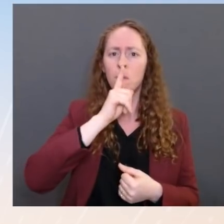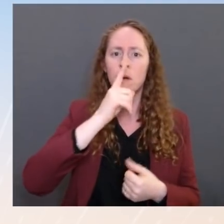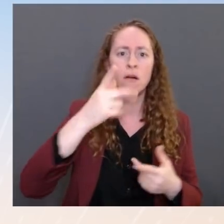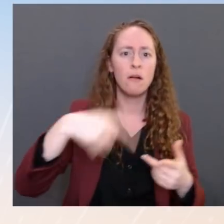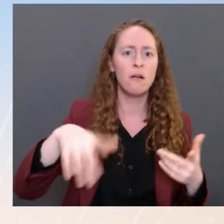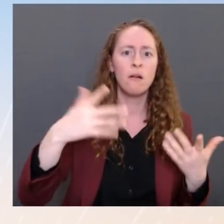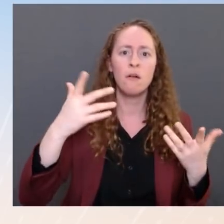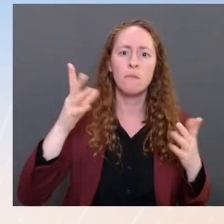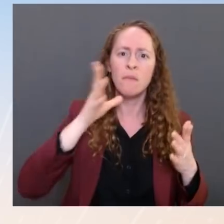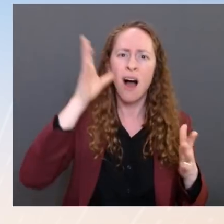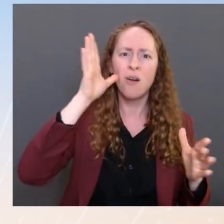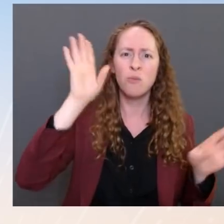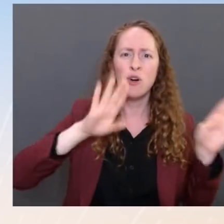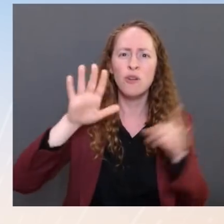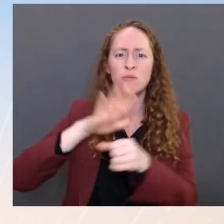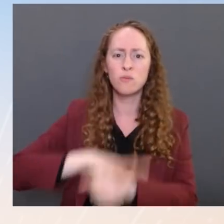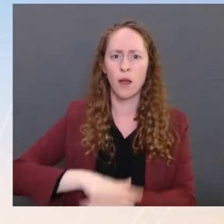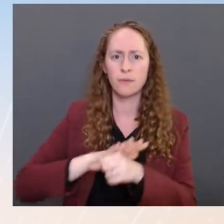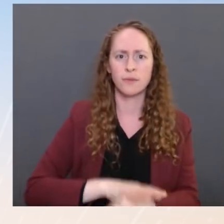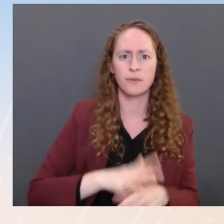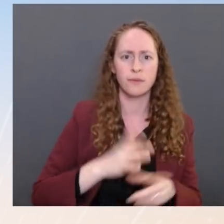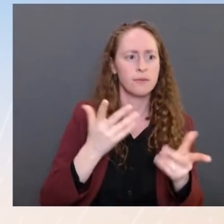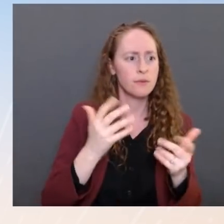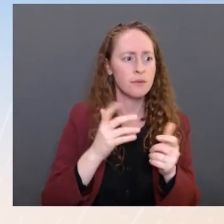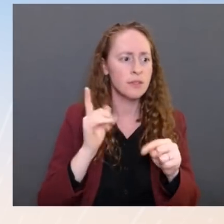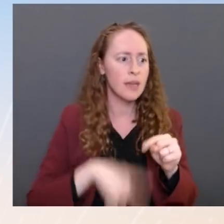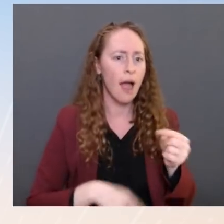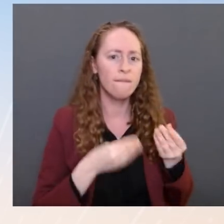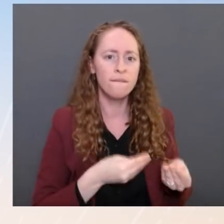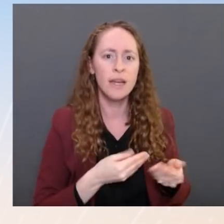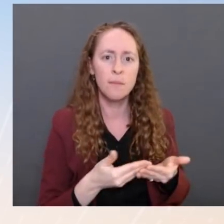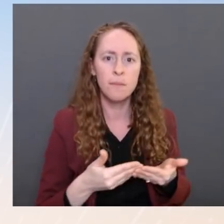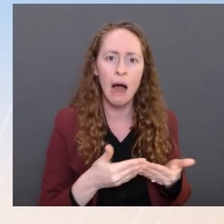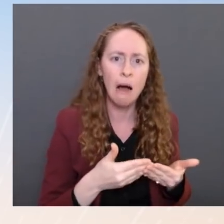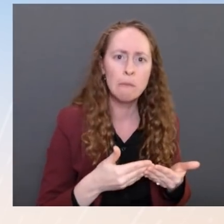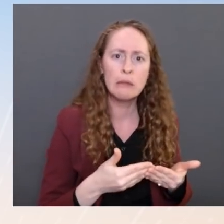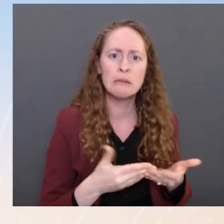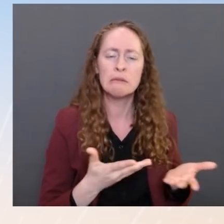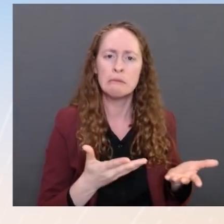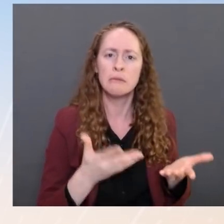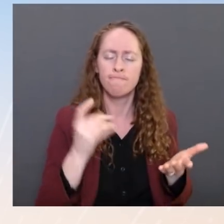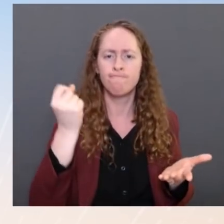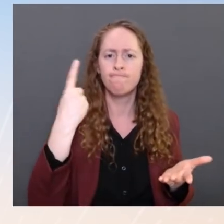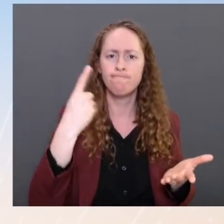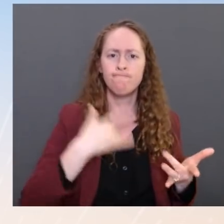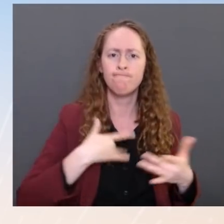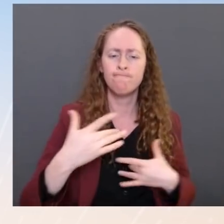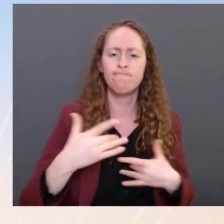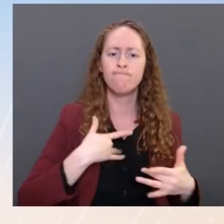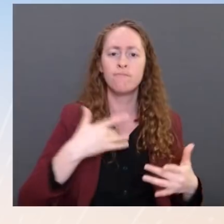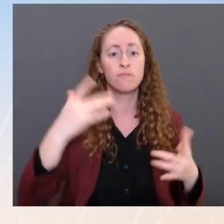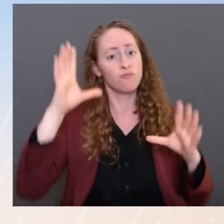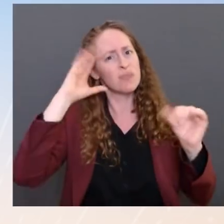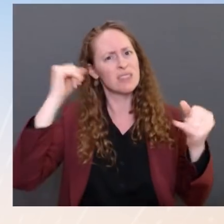And as I noted at the top, the President is, you know, leaving no stone unturned in addressing this. The Press: I didn't see anything in the factsheet